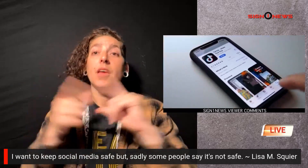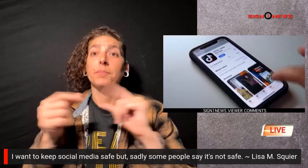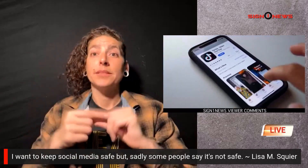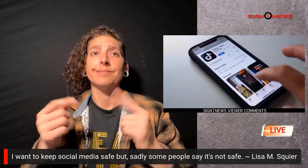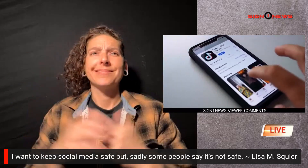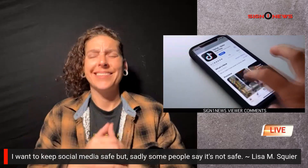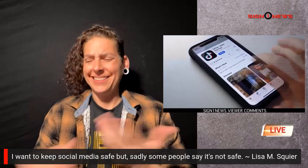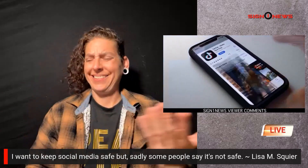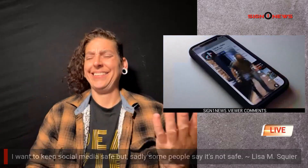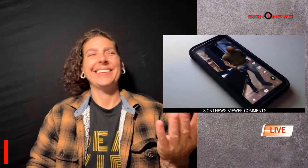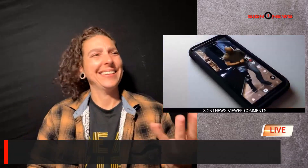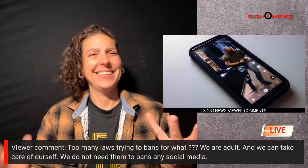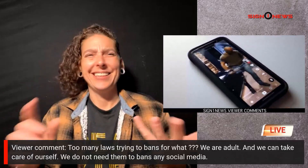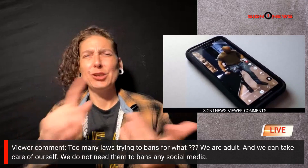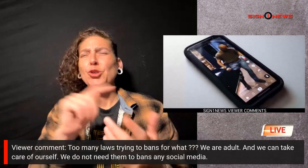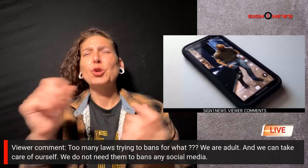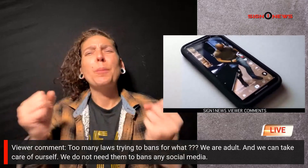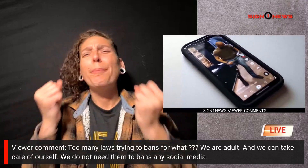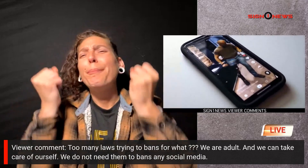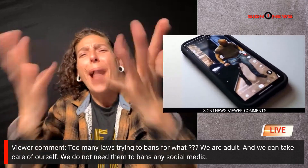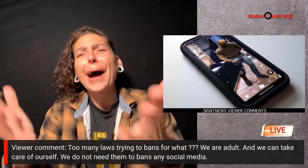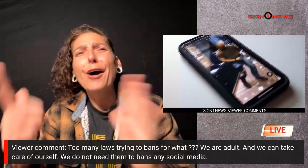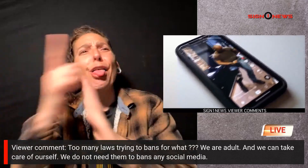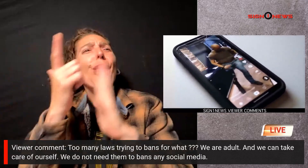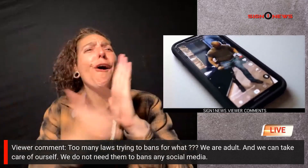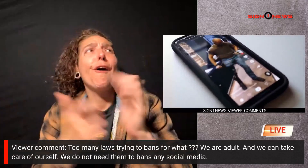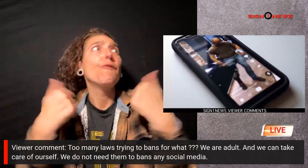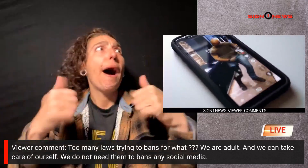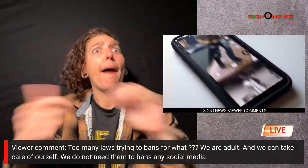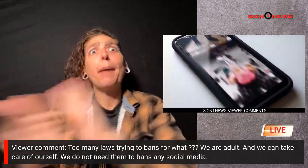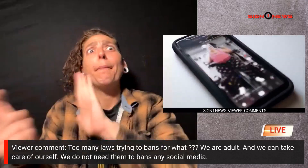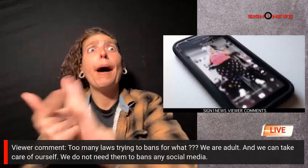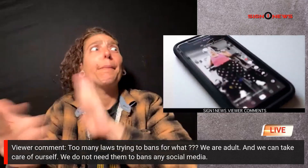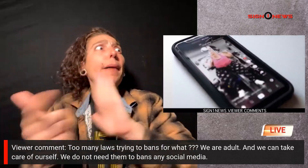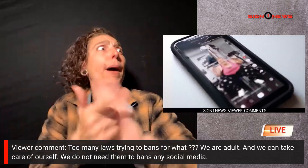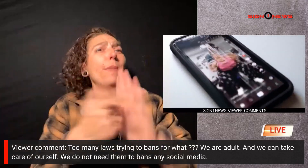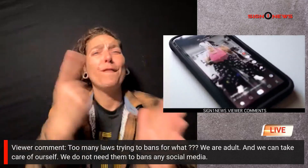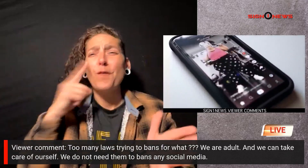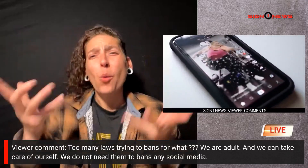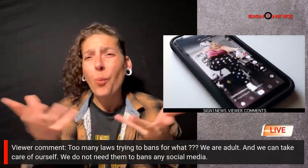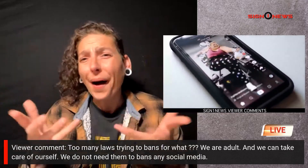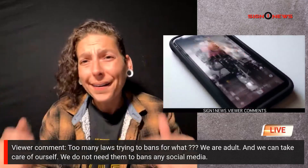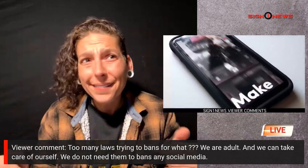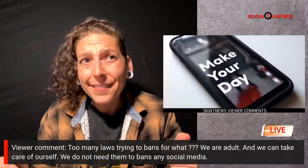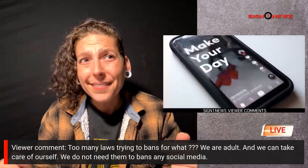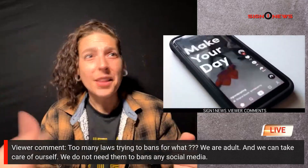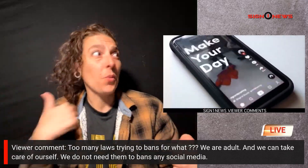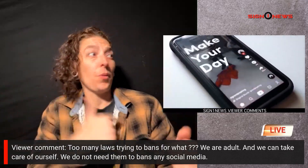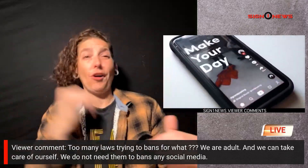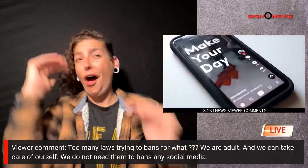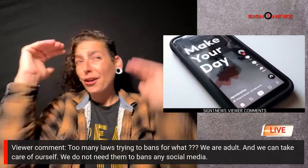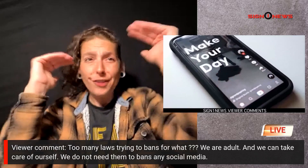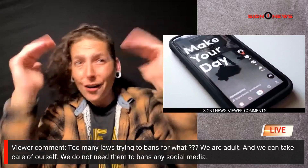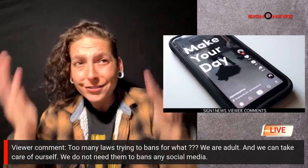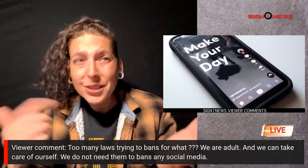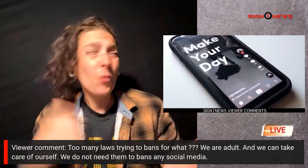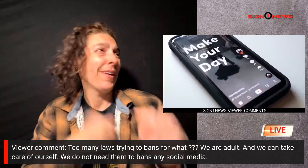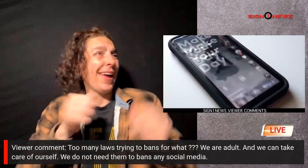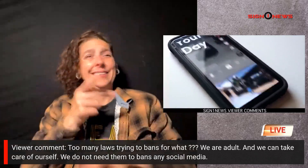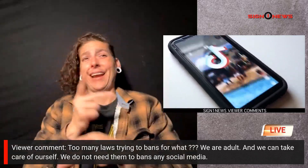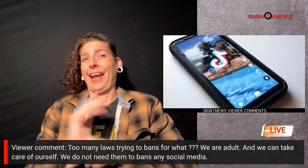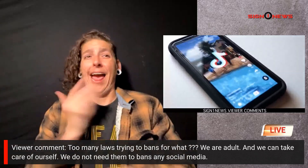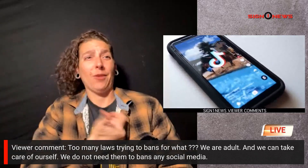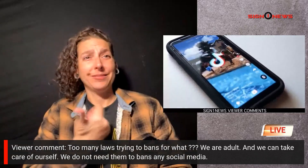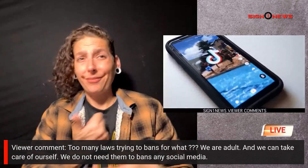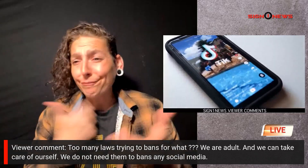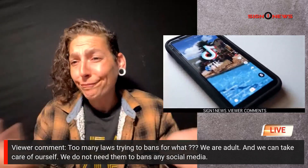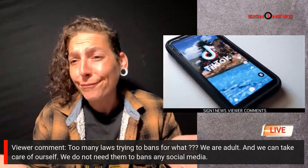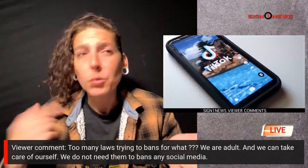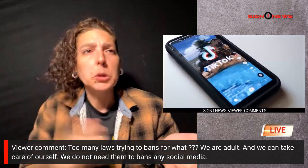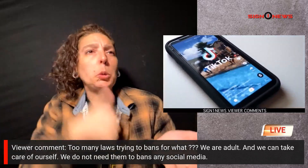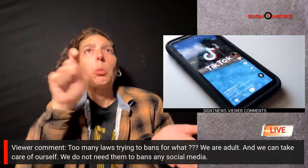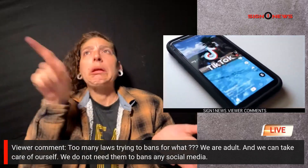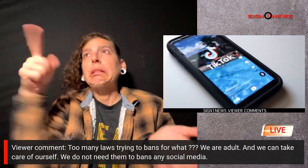too many laws trying to ban for what we are adults and we can take care of herself we do